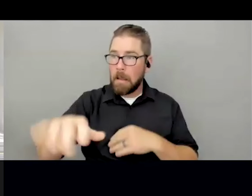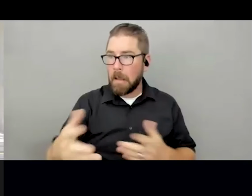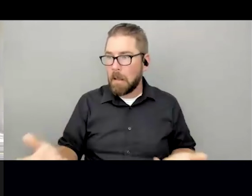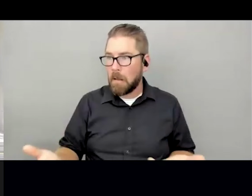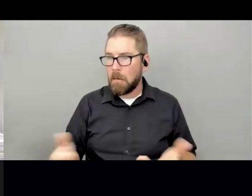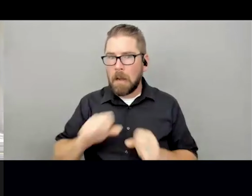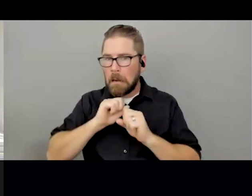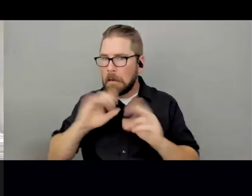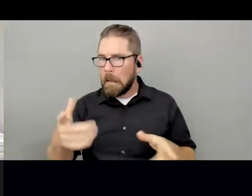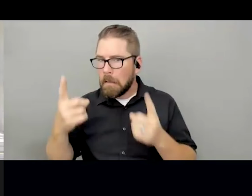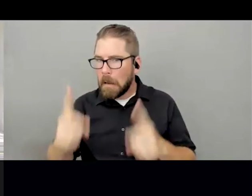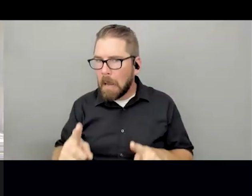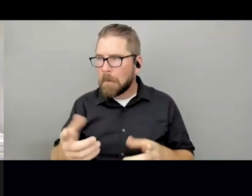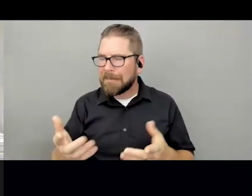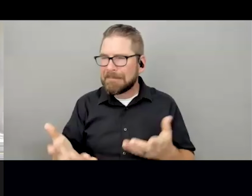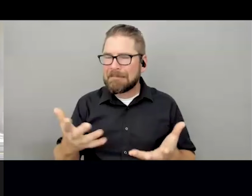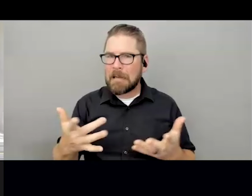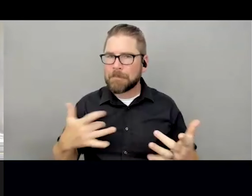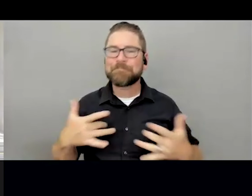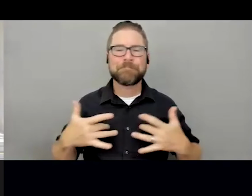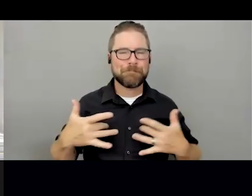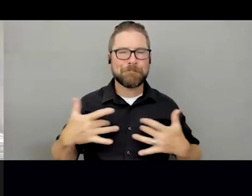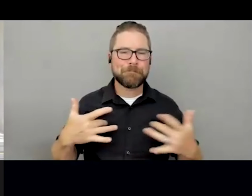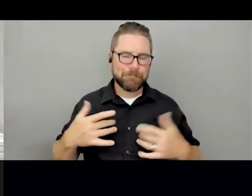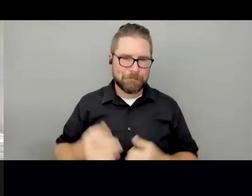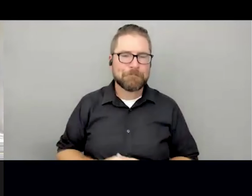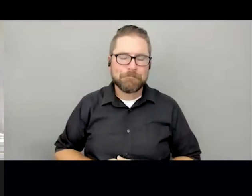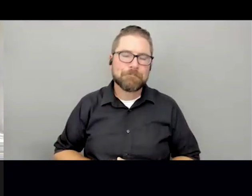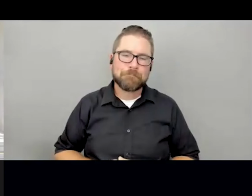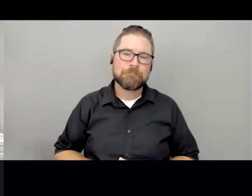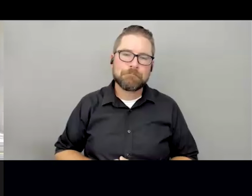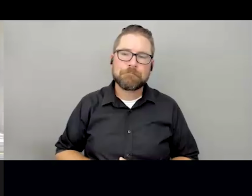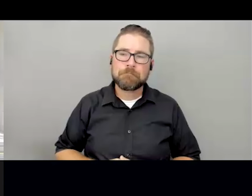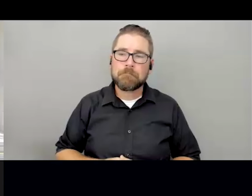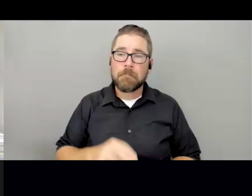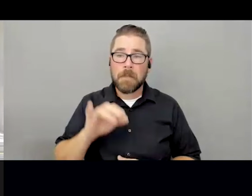And that's why one of the reasons why we're shifting to one progress